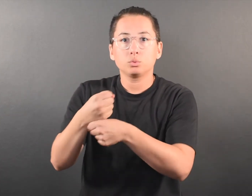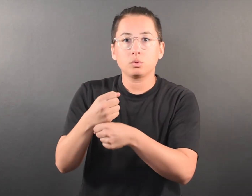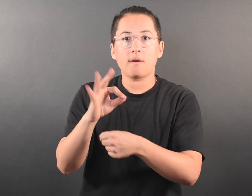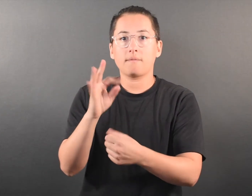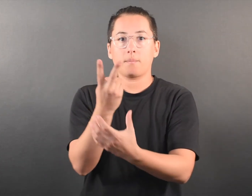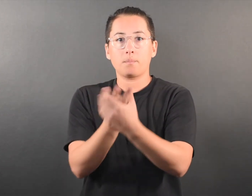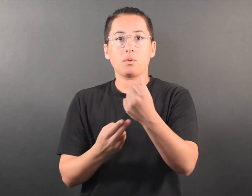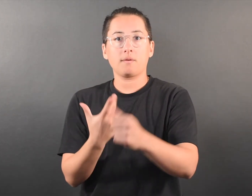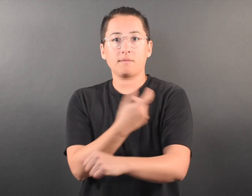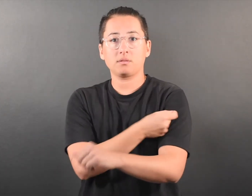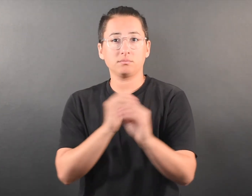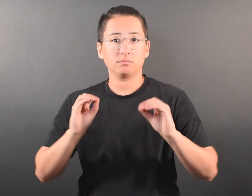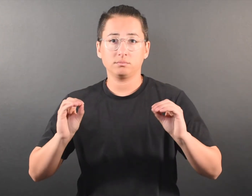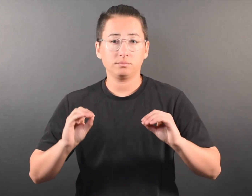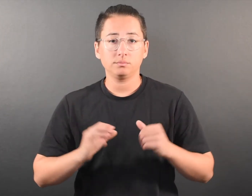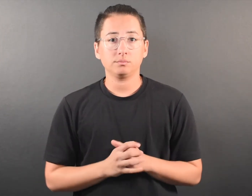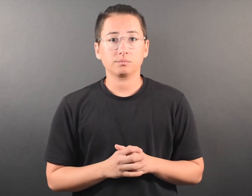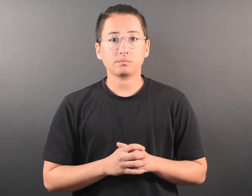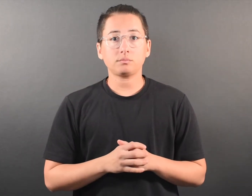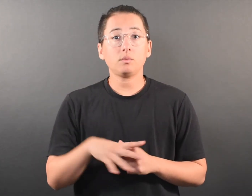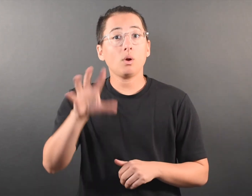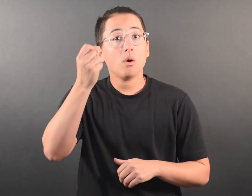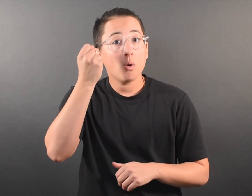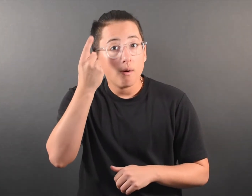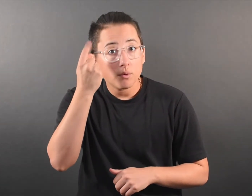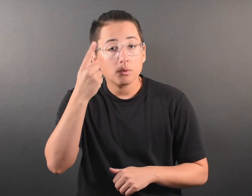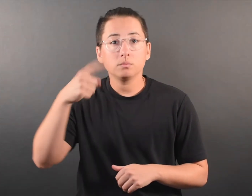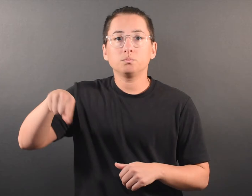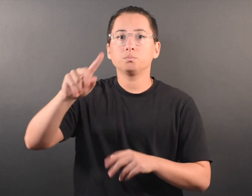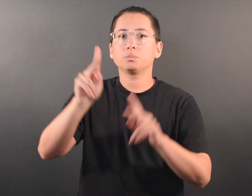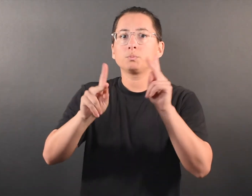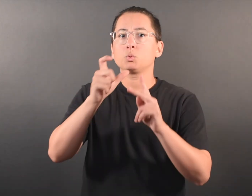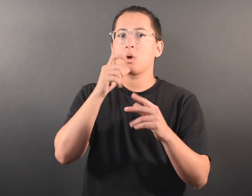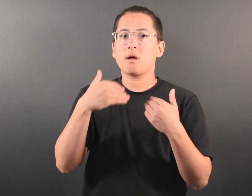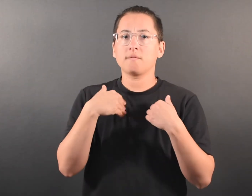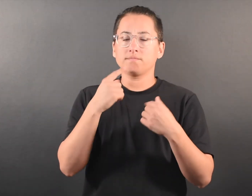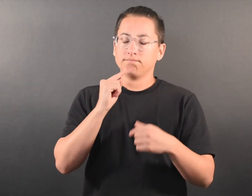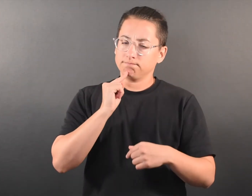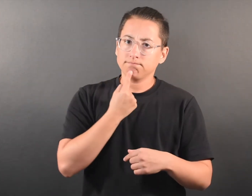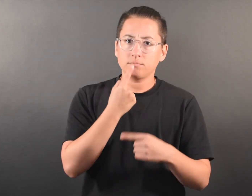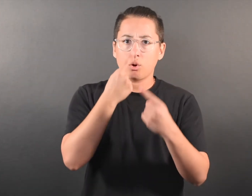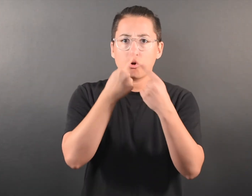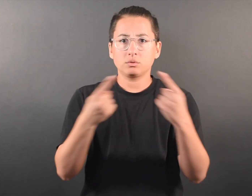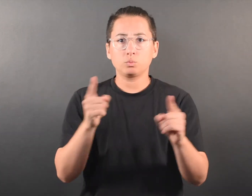contain egg nor were eggs used the development or production of either vaccine. However,